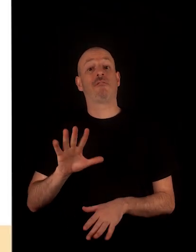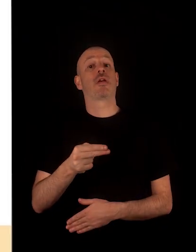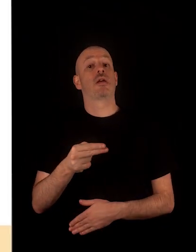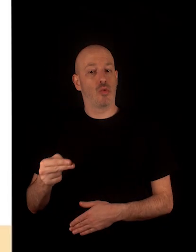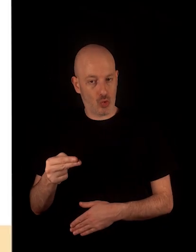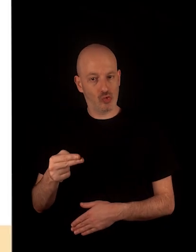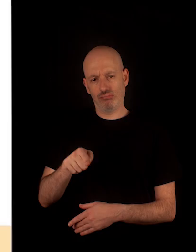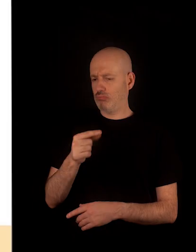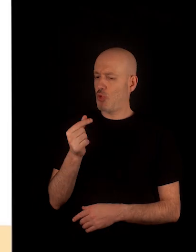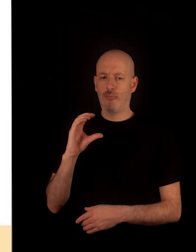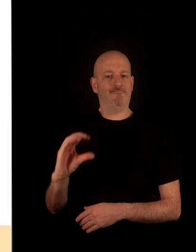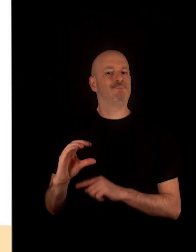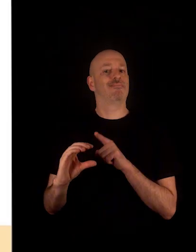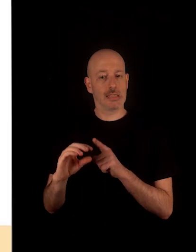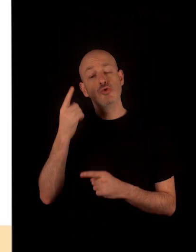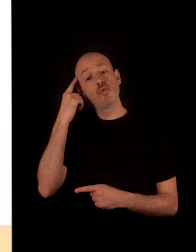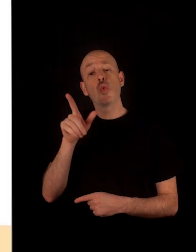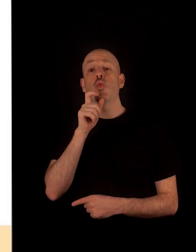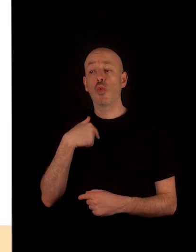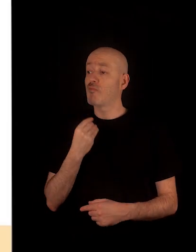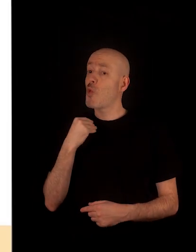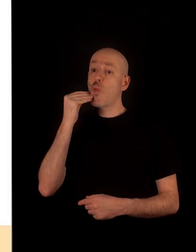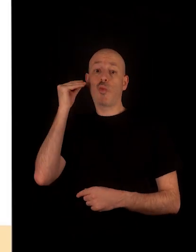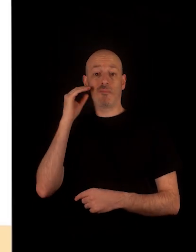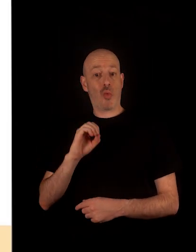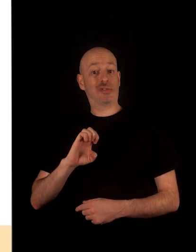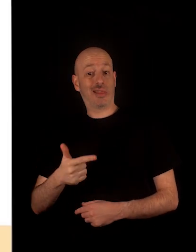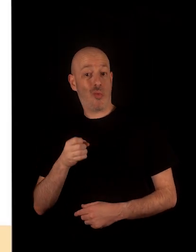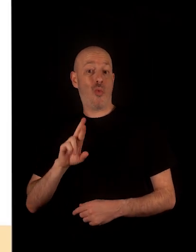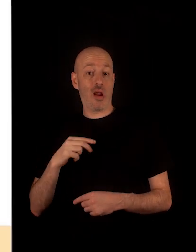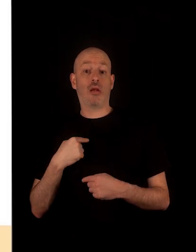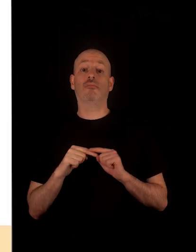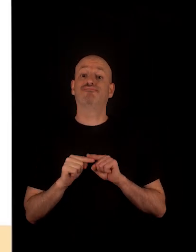and your payment, and then it's up to the organization to pay the artist